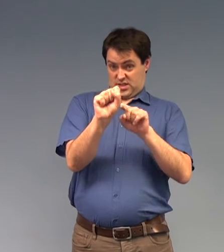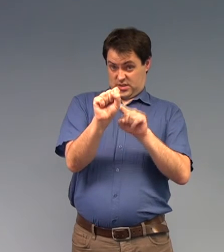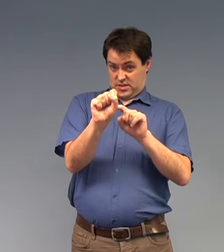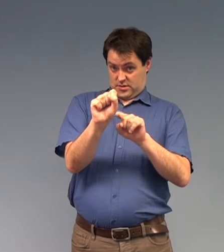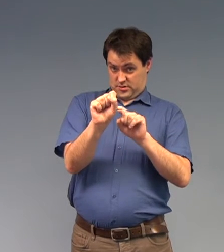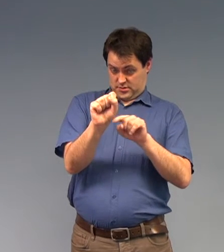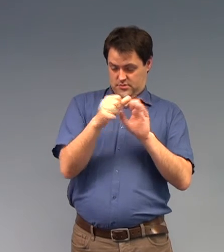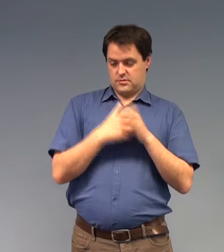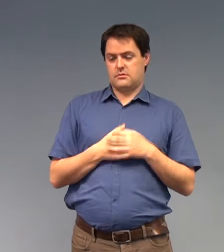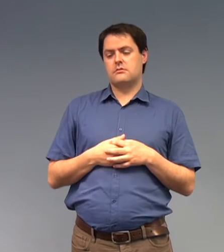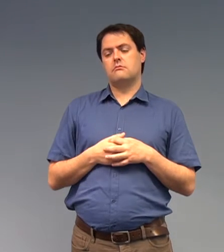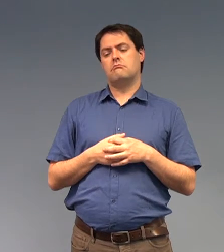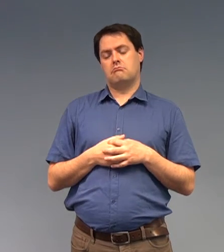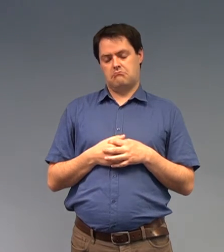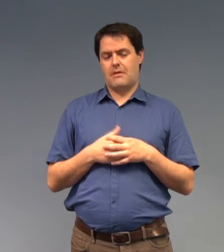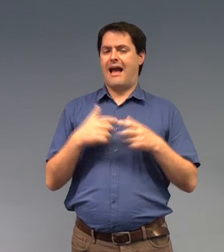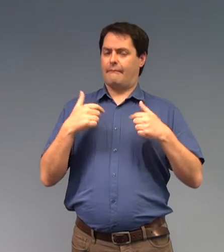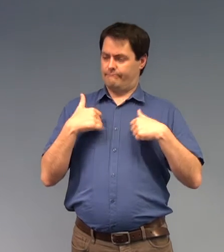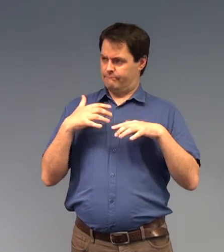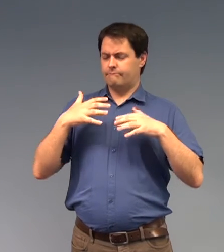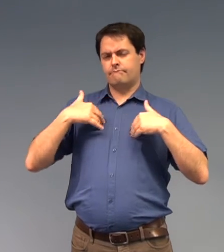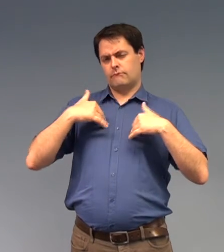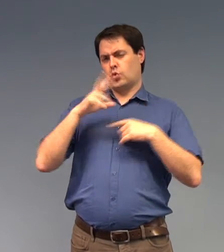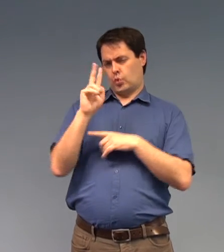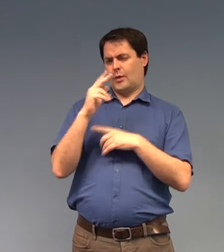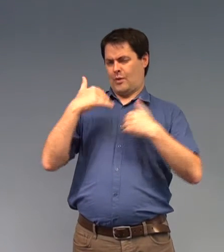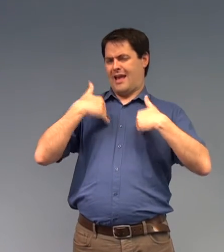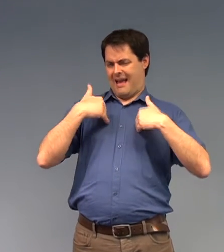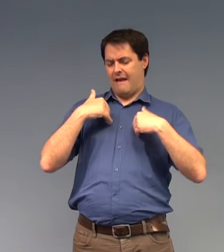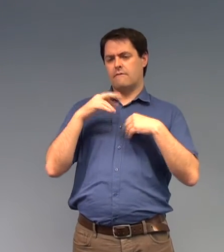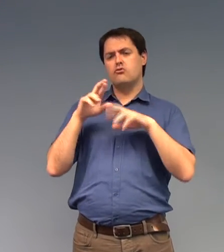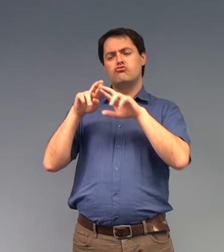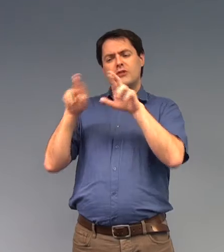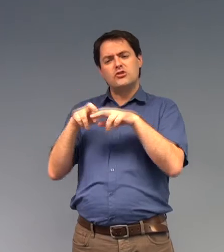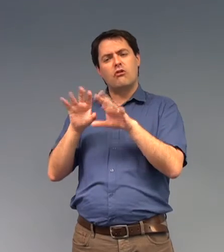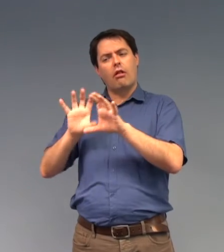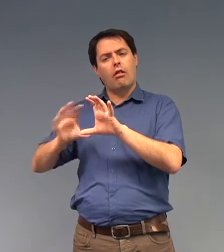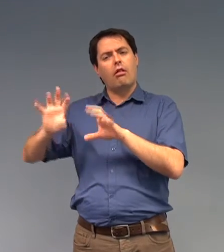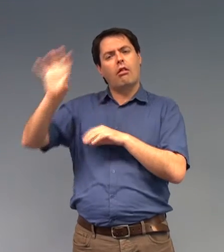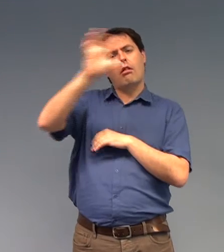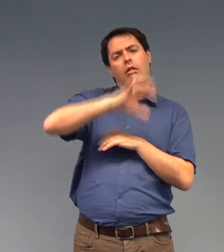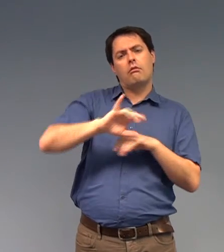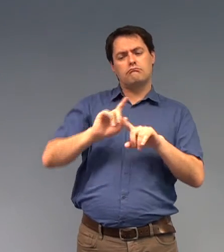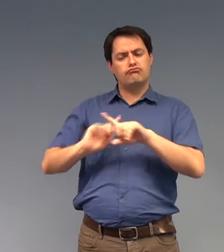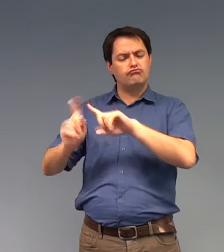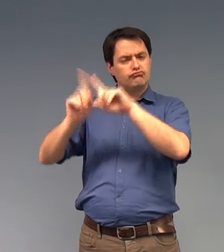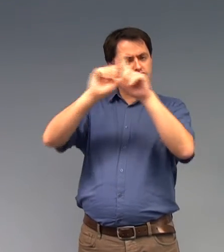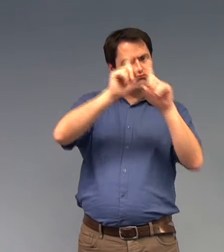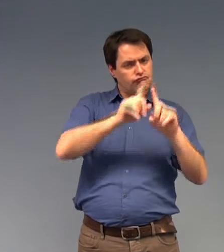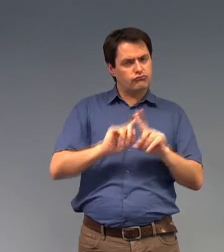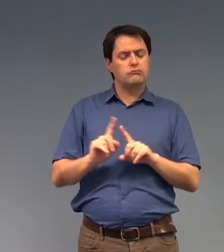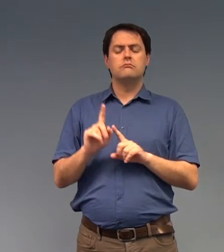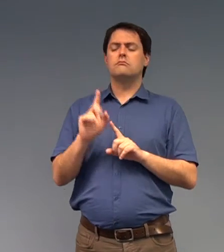Firstly, I want to make it clear that I was interested in the broadcast news.